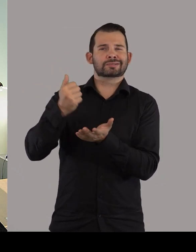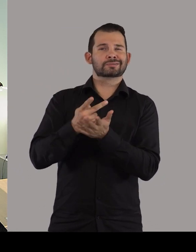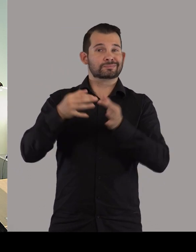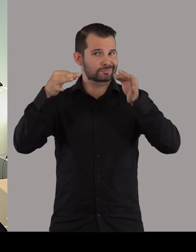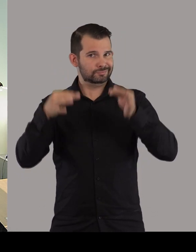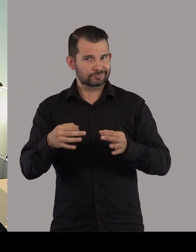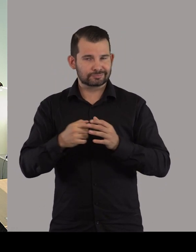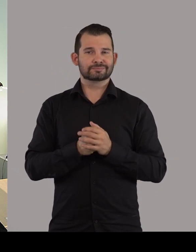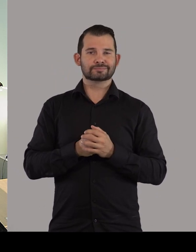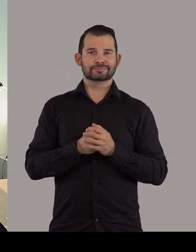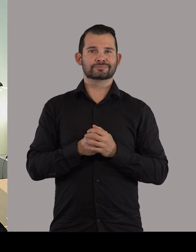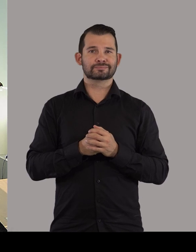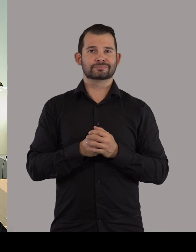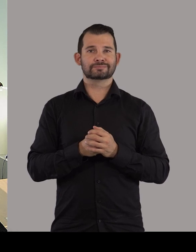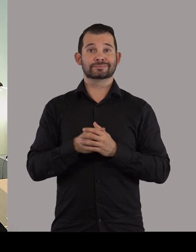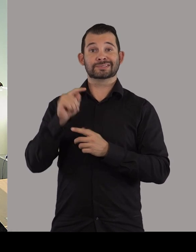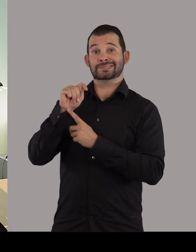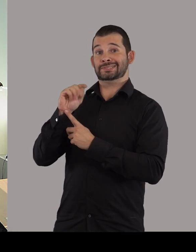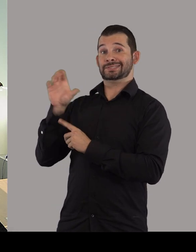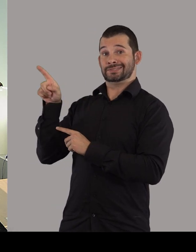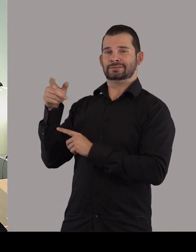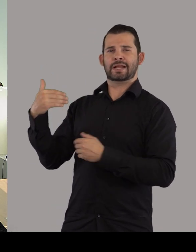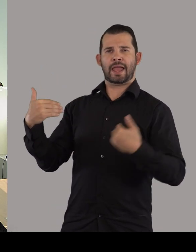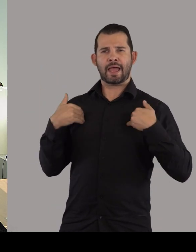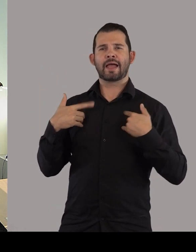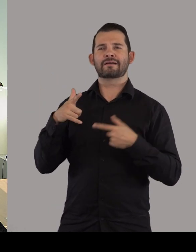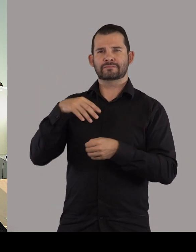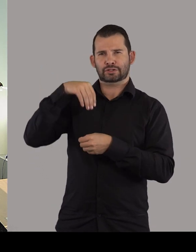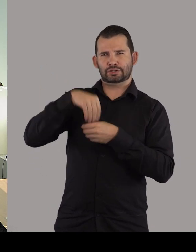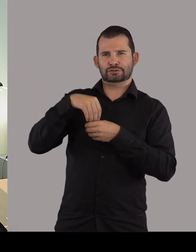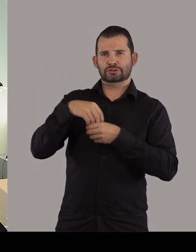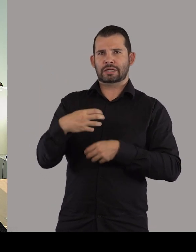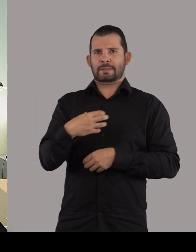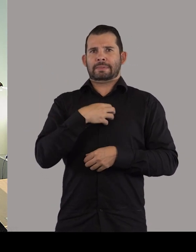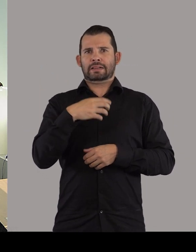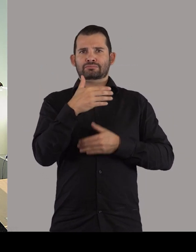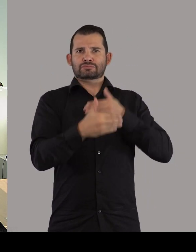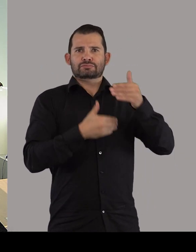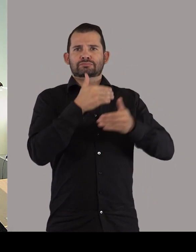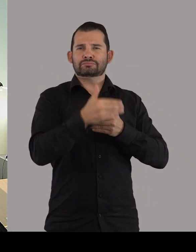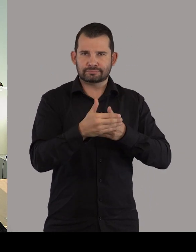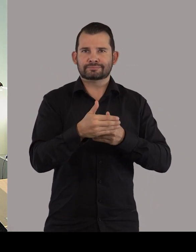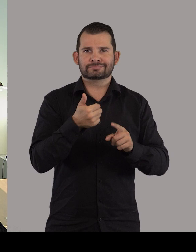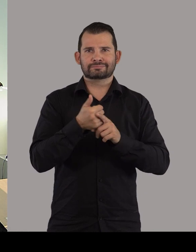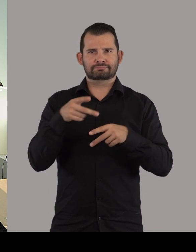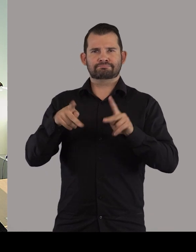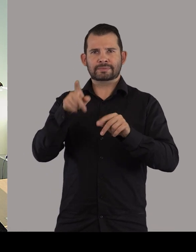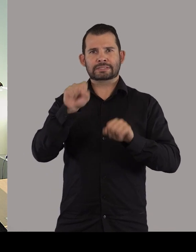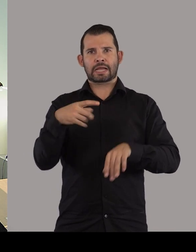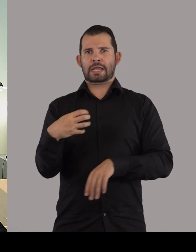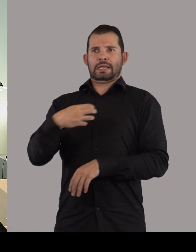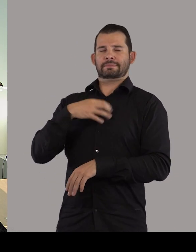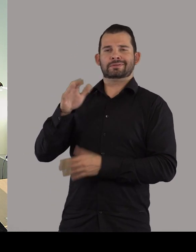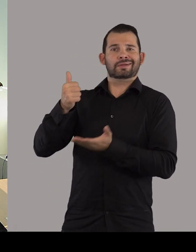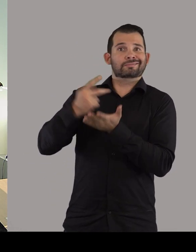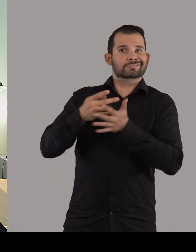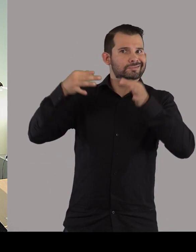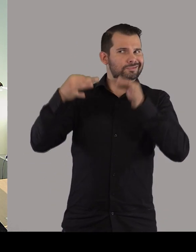The TTC has an internal appeal process, which allows you to appeal your eligibility decision.